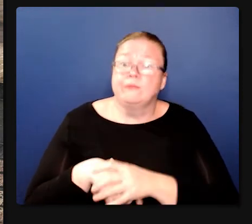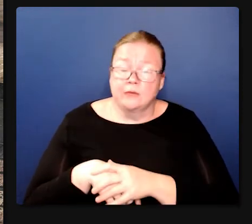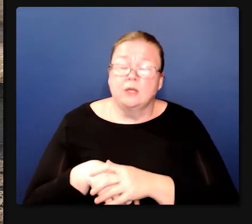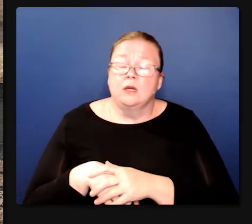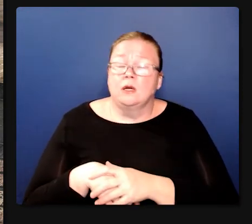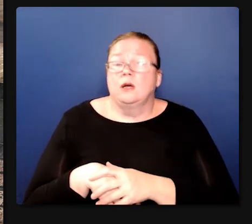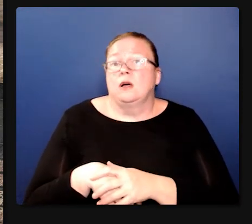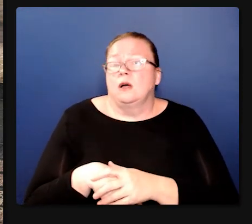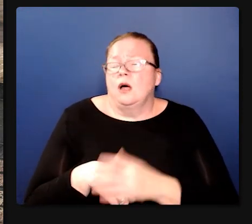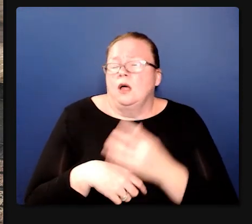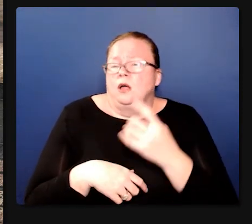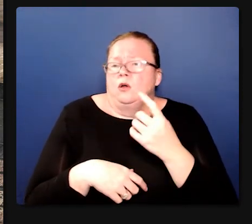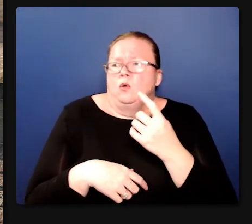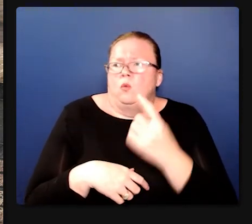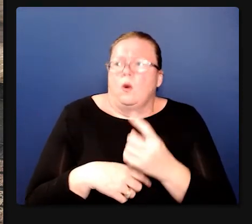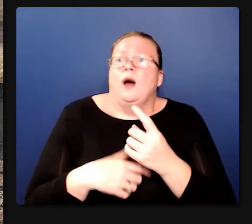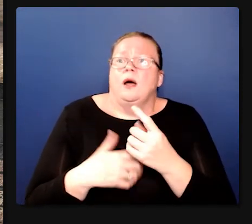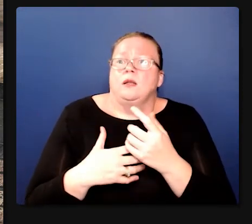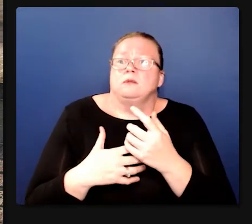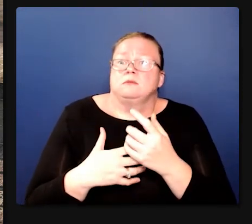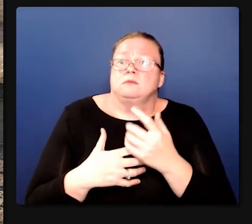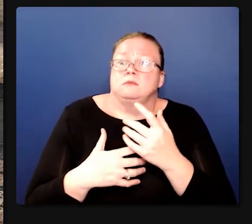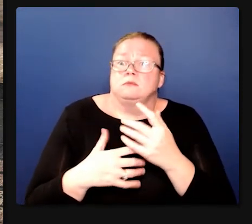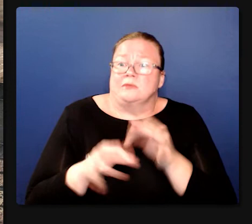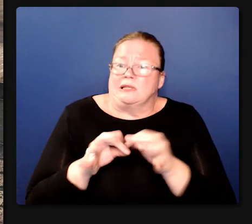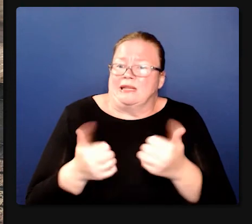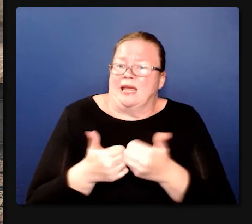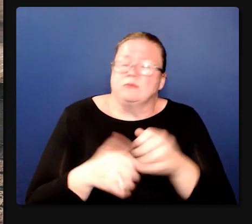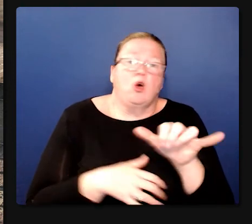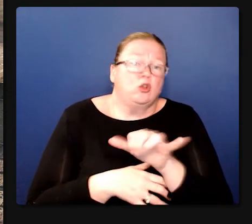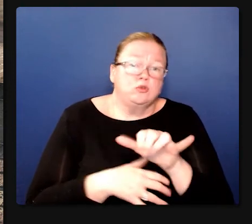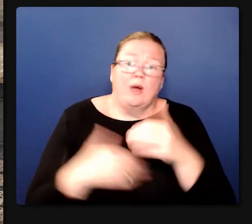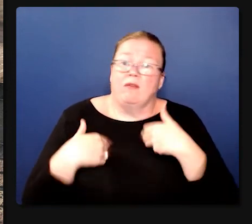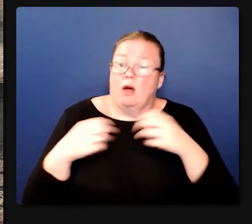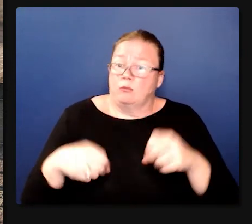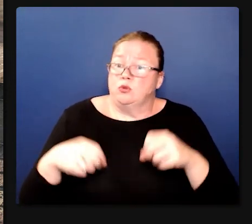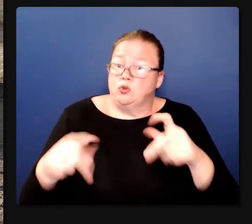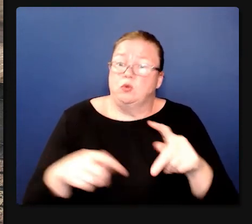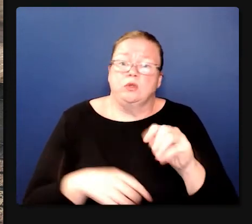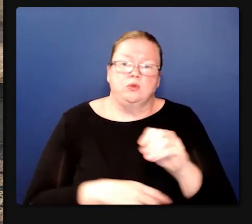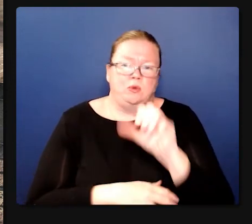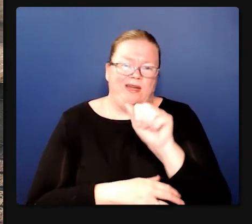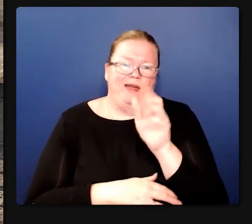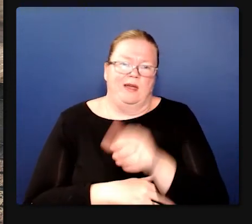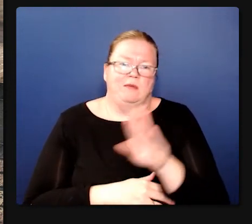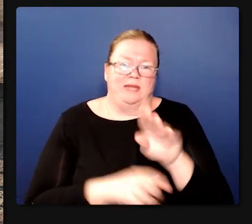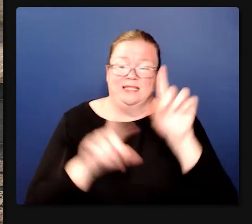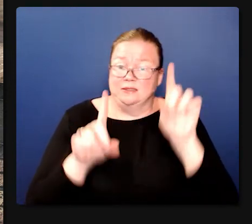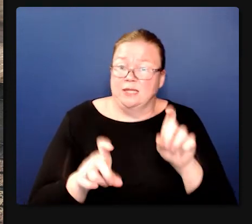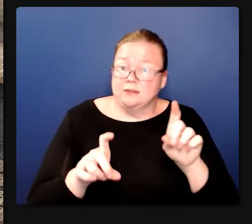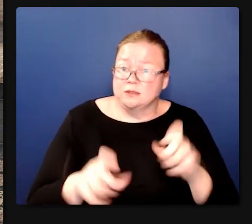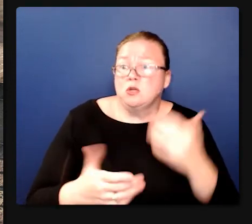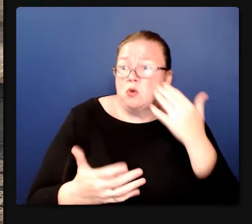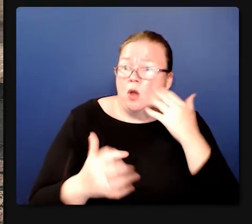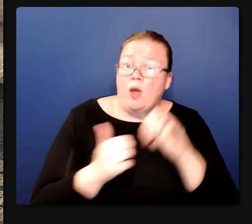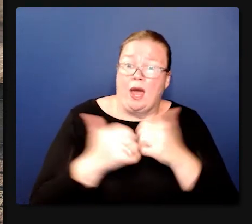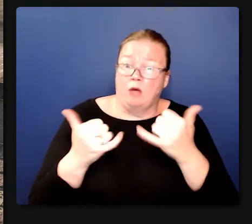And one of the, since these are live games like, there are also opportunities to do A/B testing, like, you know, how are players responding